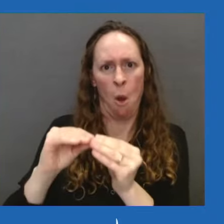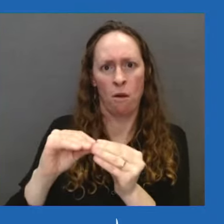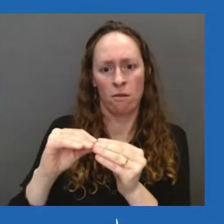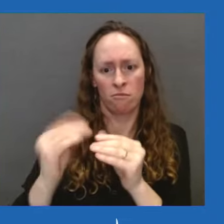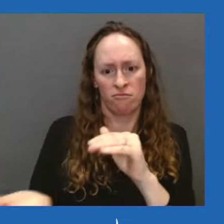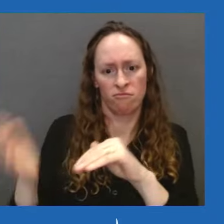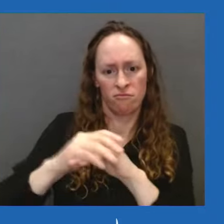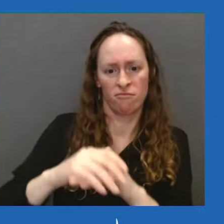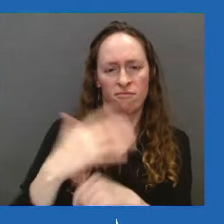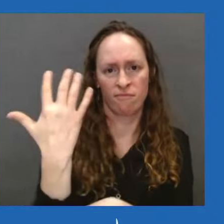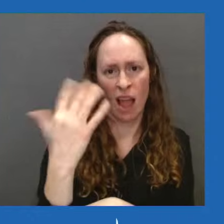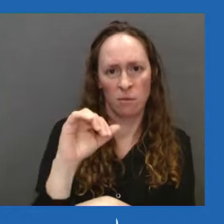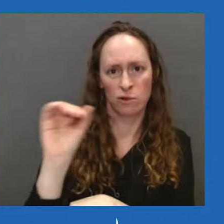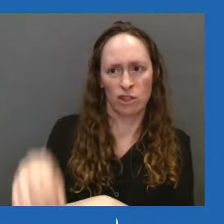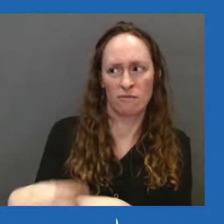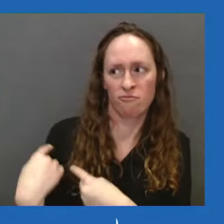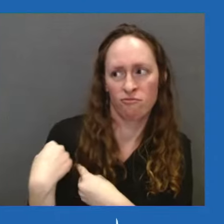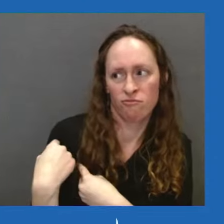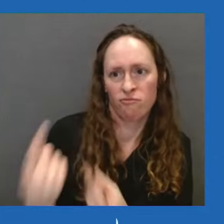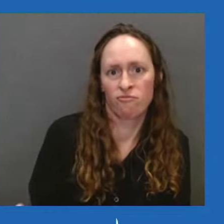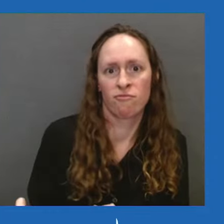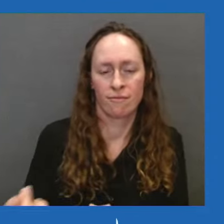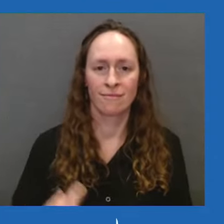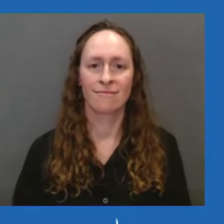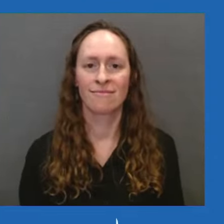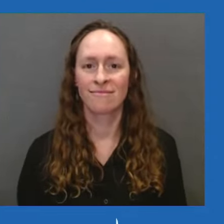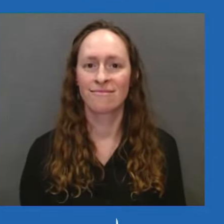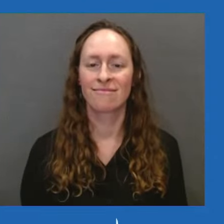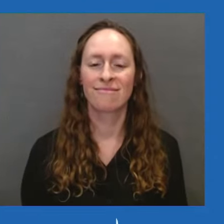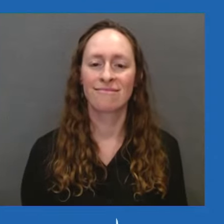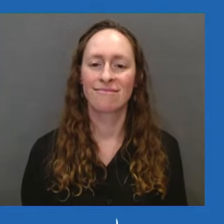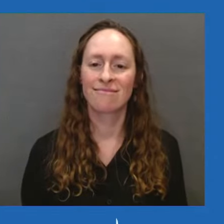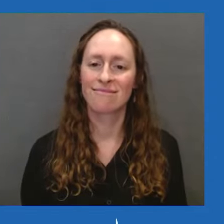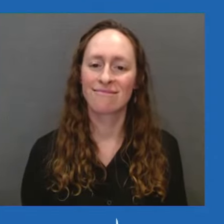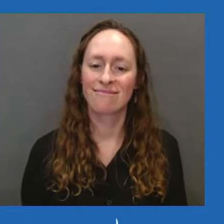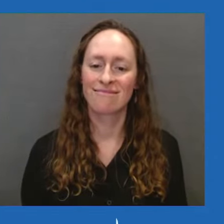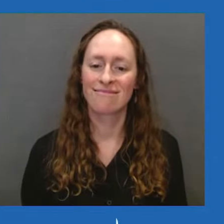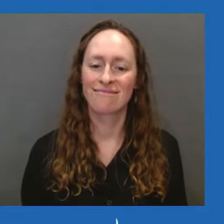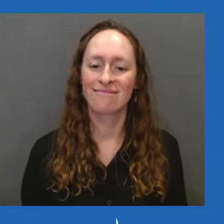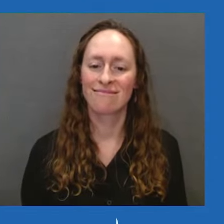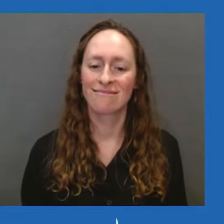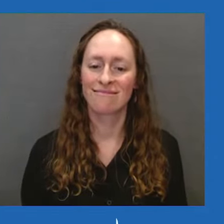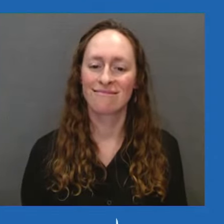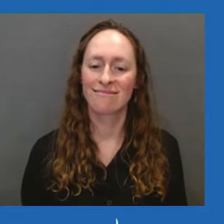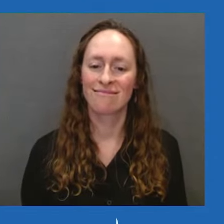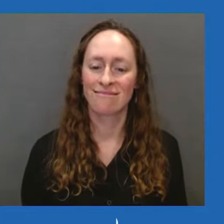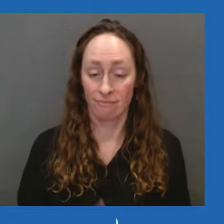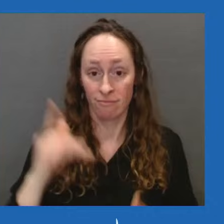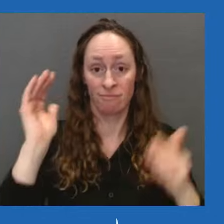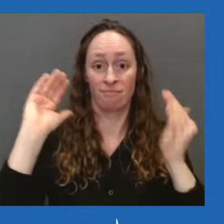that's more than it grew under my predecessor in any quarter outside the pandemic, despite promises of massive tax cuts